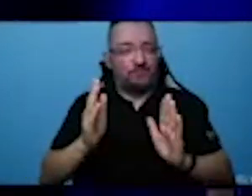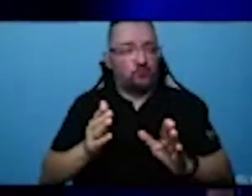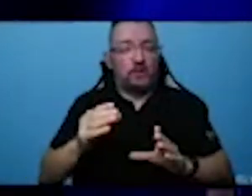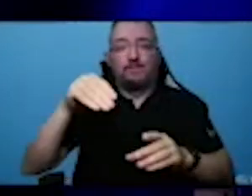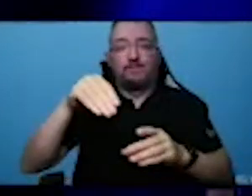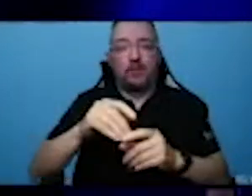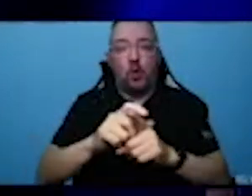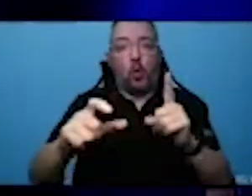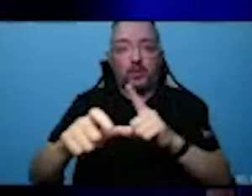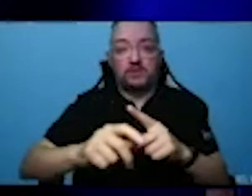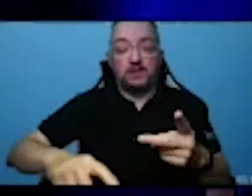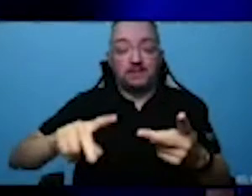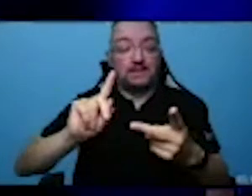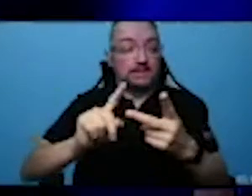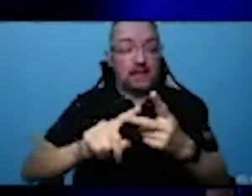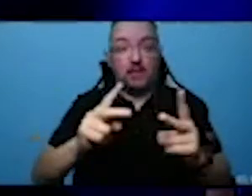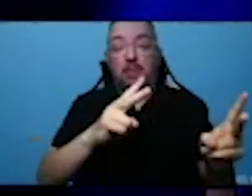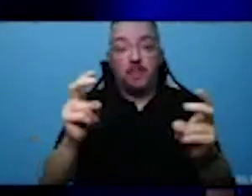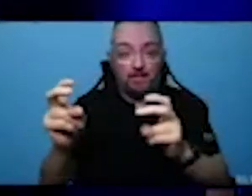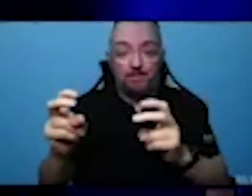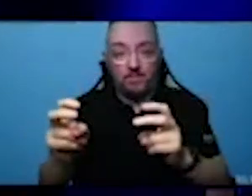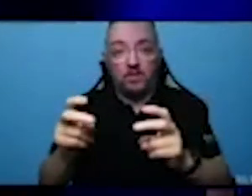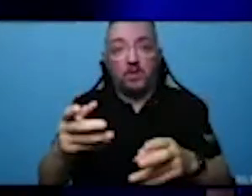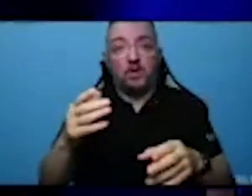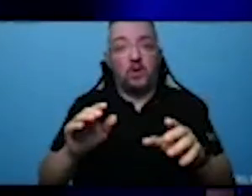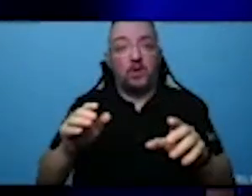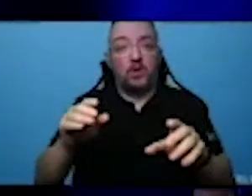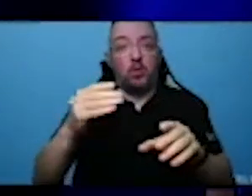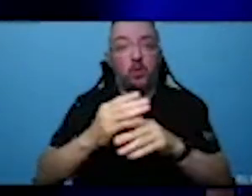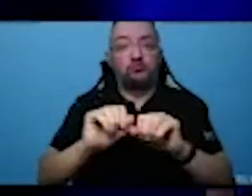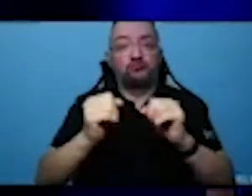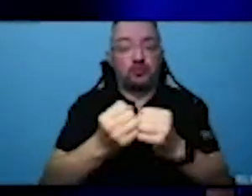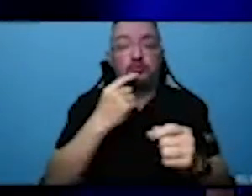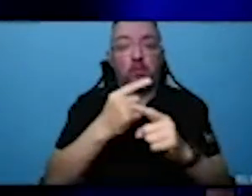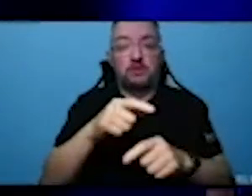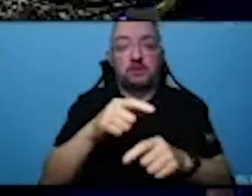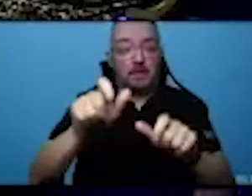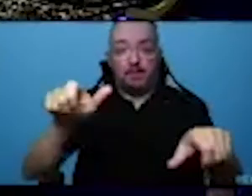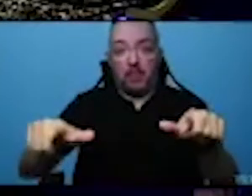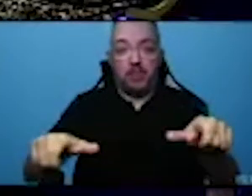our Inclusive Working Group was around people themselves. We often talk about the role of people